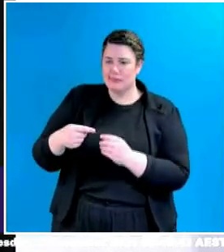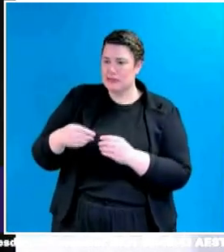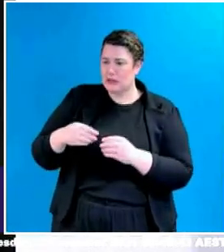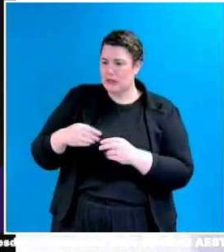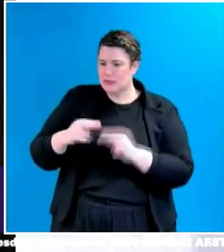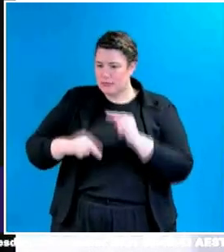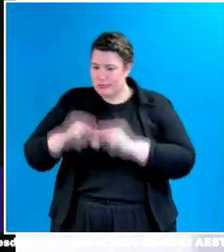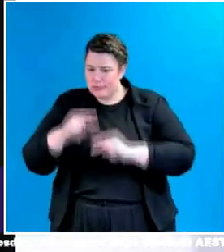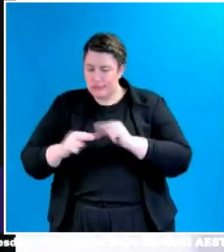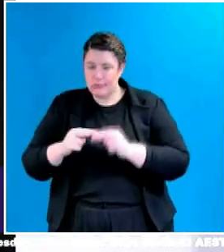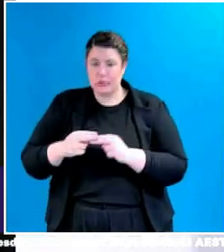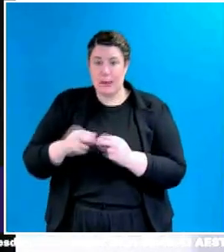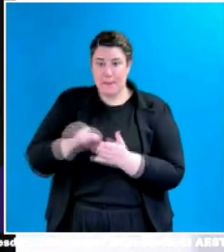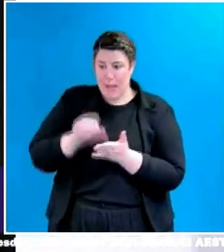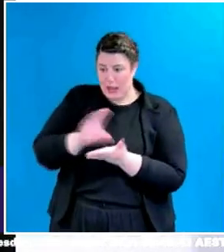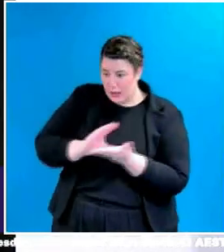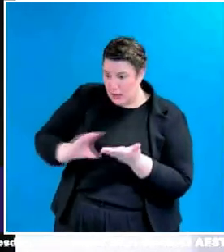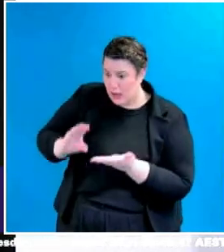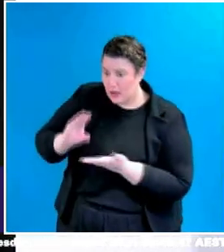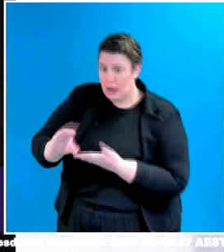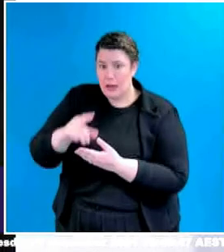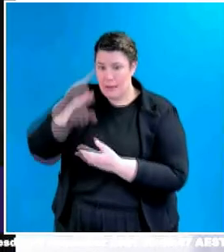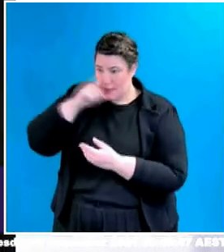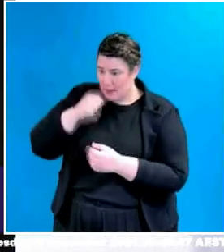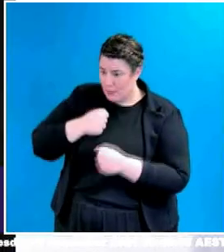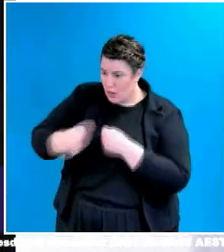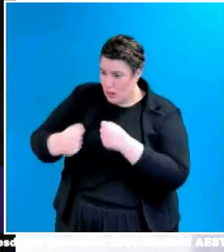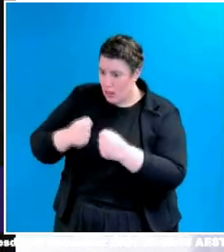of resources and the establishment of systems?